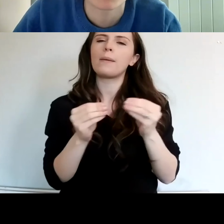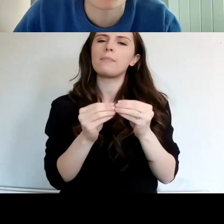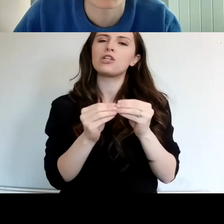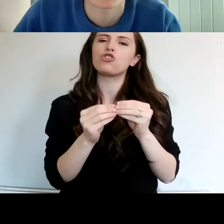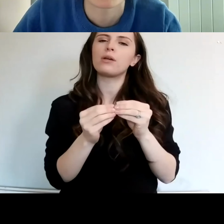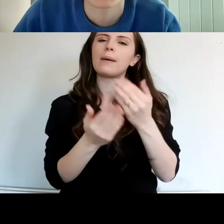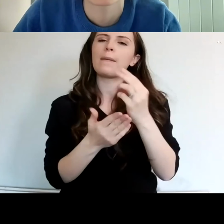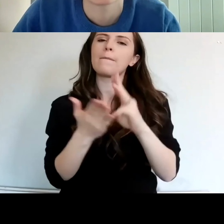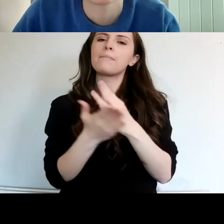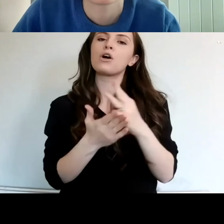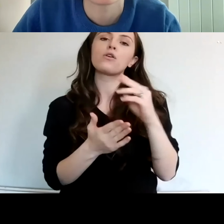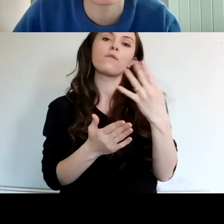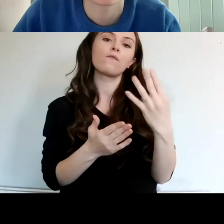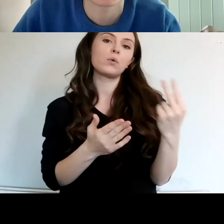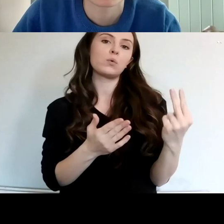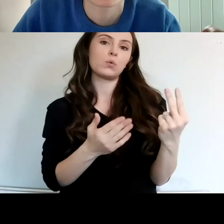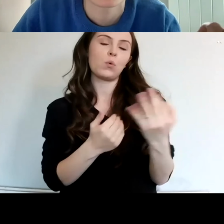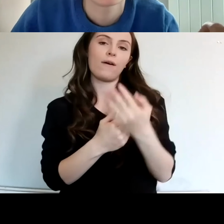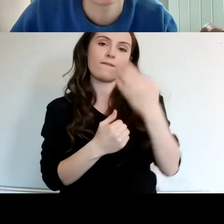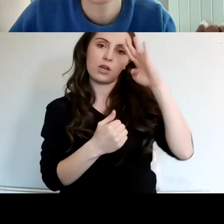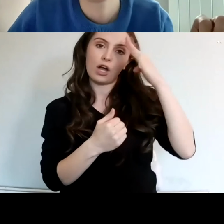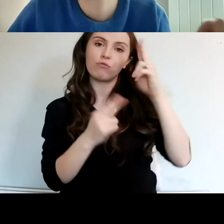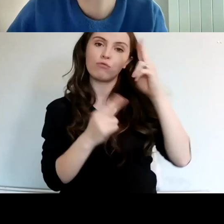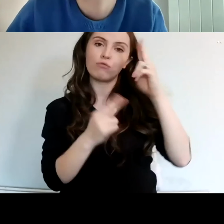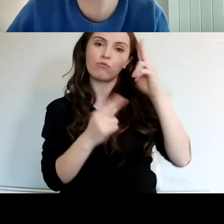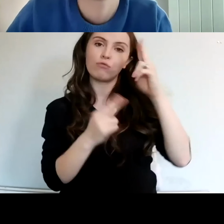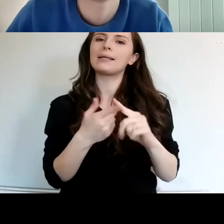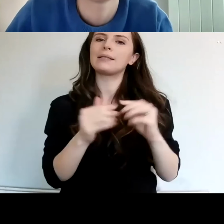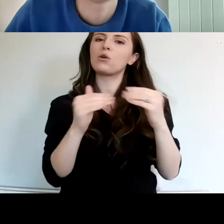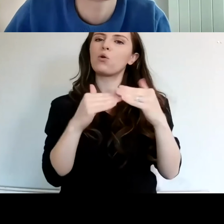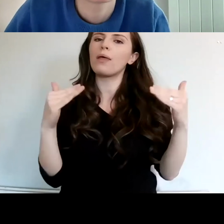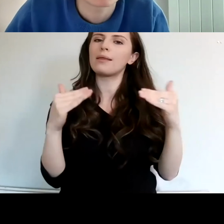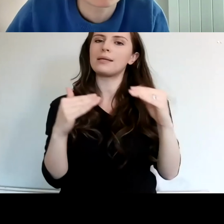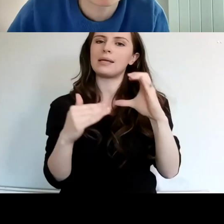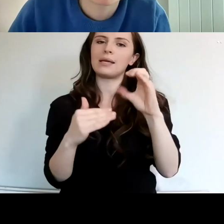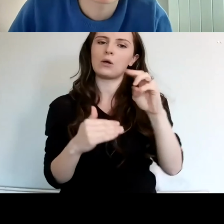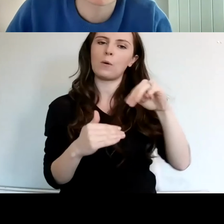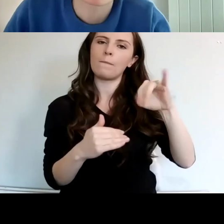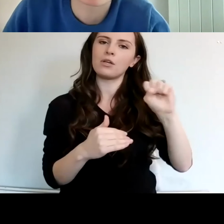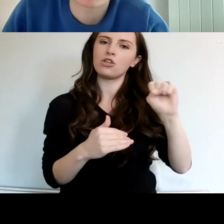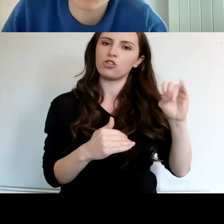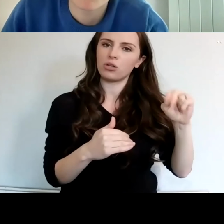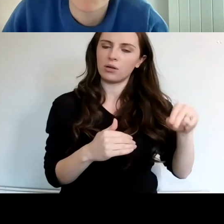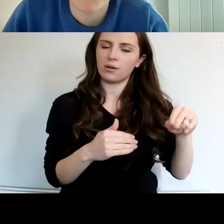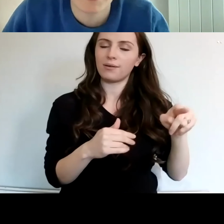of the Irish Rights and Equality Commission Act also known as the Public Sector Duty,